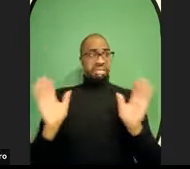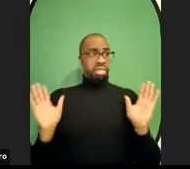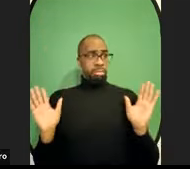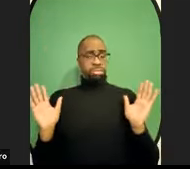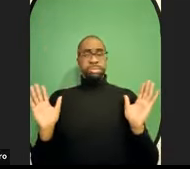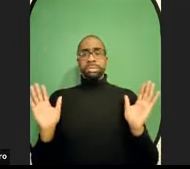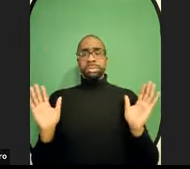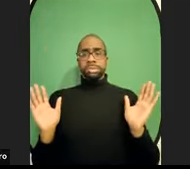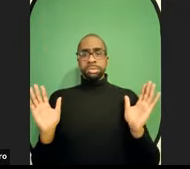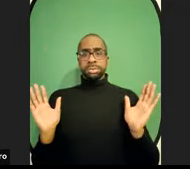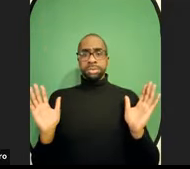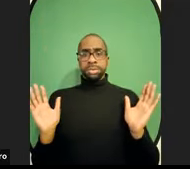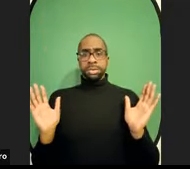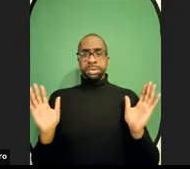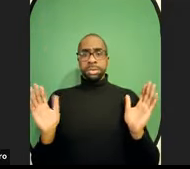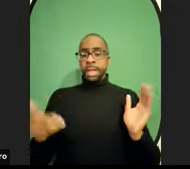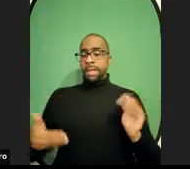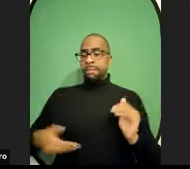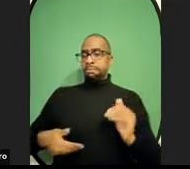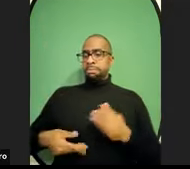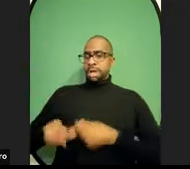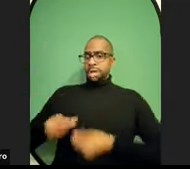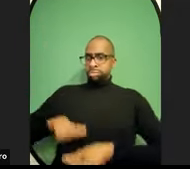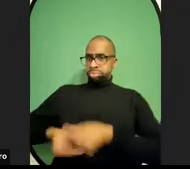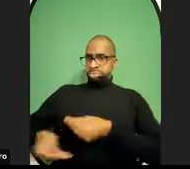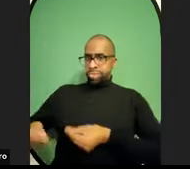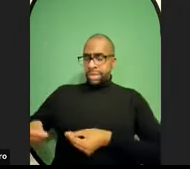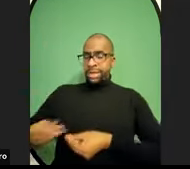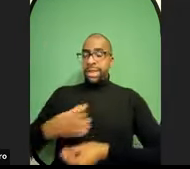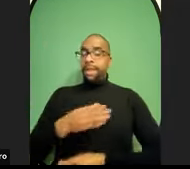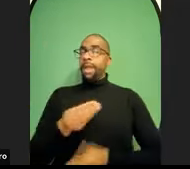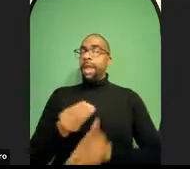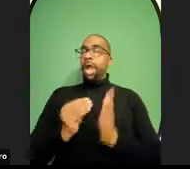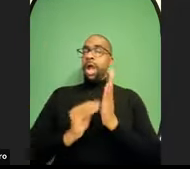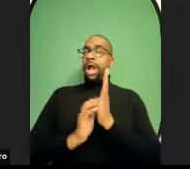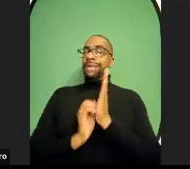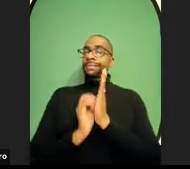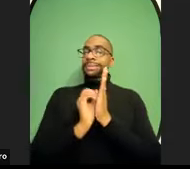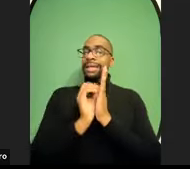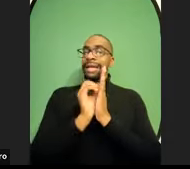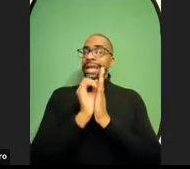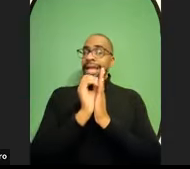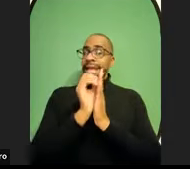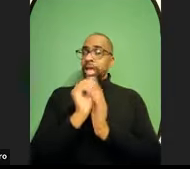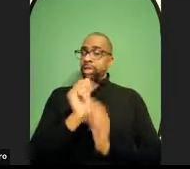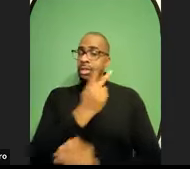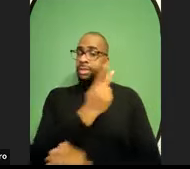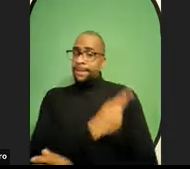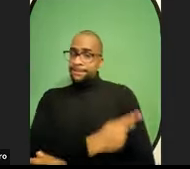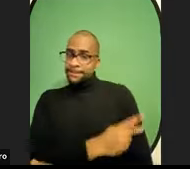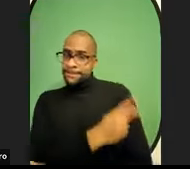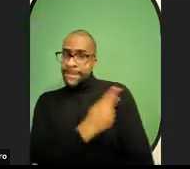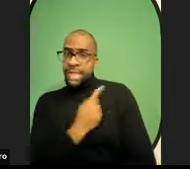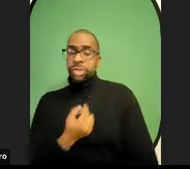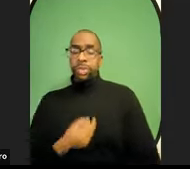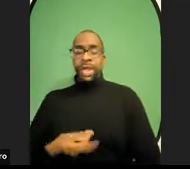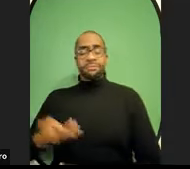date that we have seen. en, and the transplant population and the cancer. population you know the page